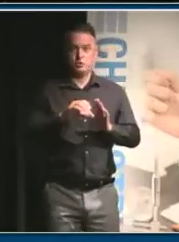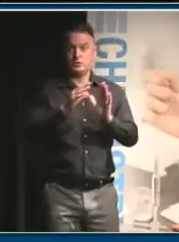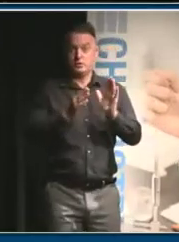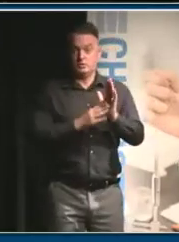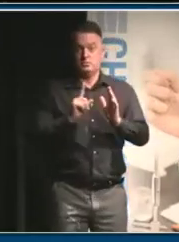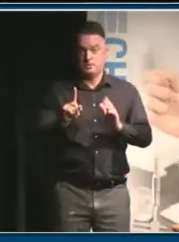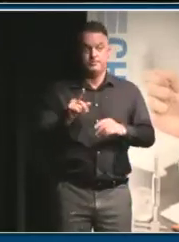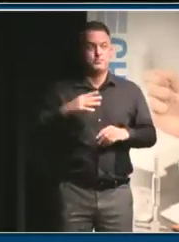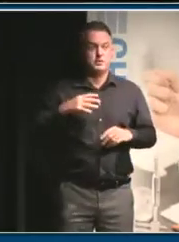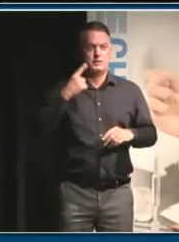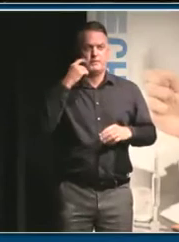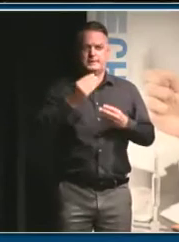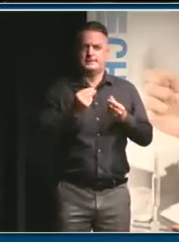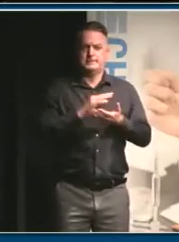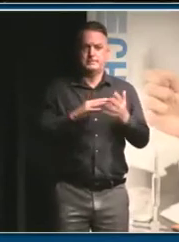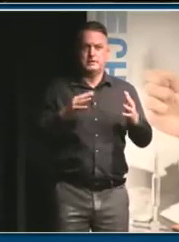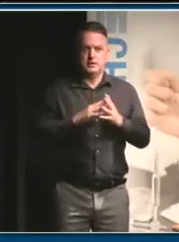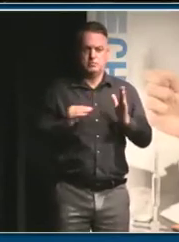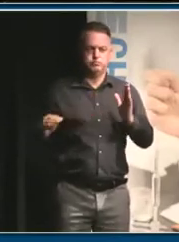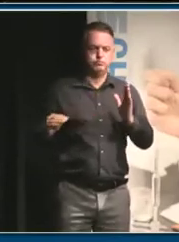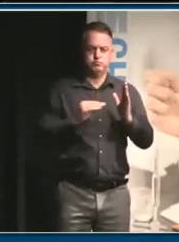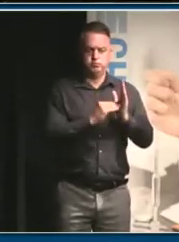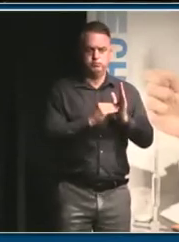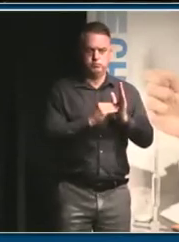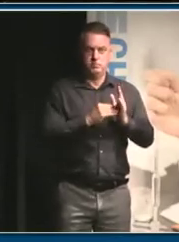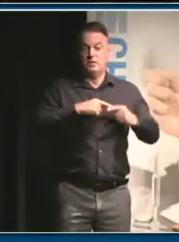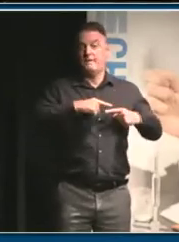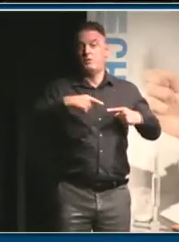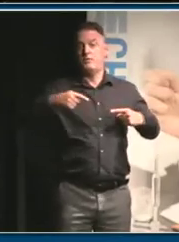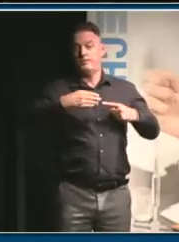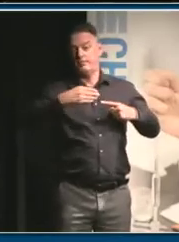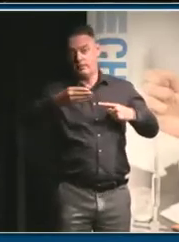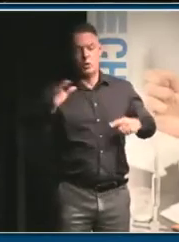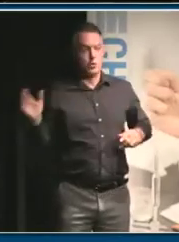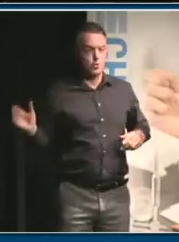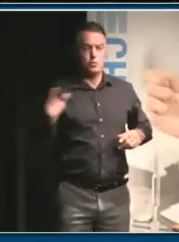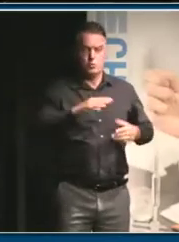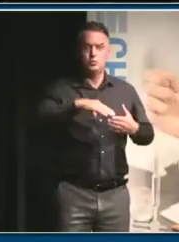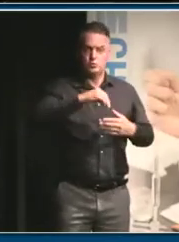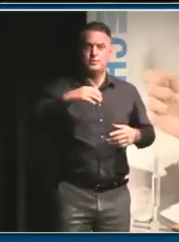a way to make sure no student ever graduate from our university that we hand a degree in chemistry